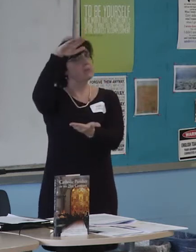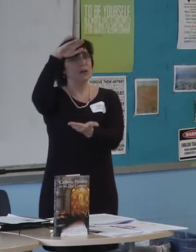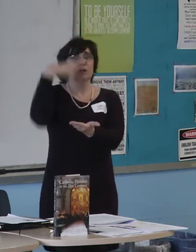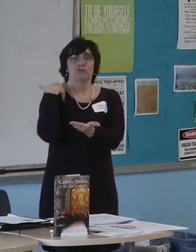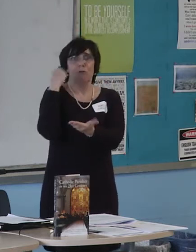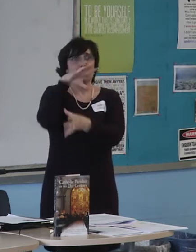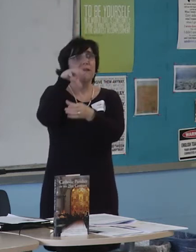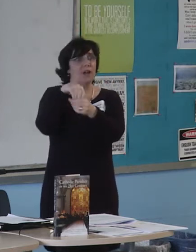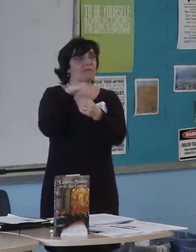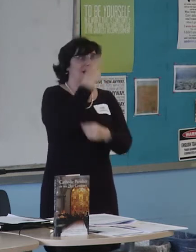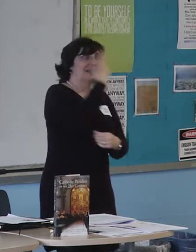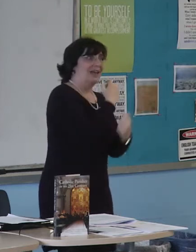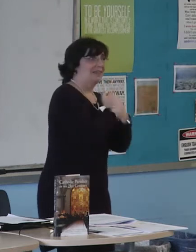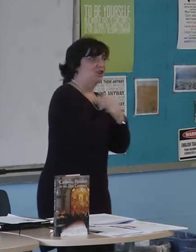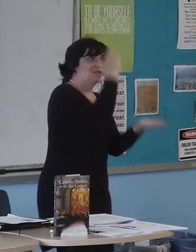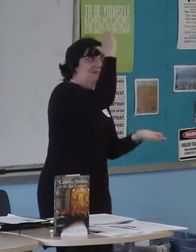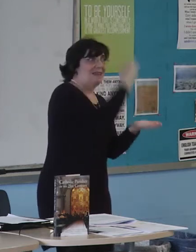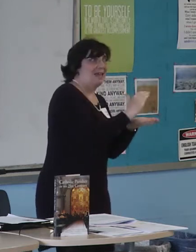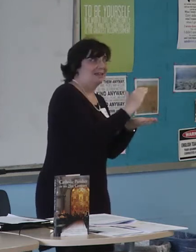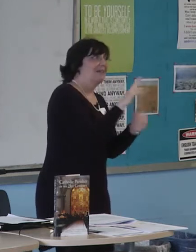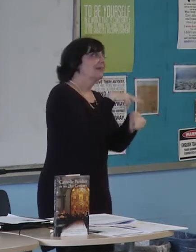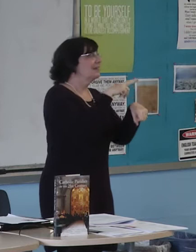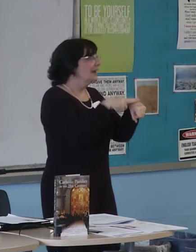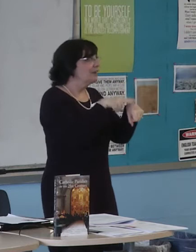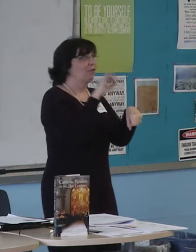Catholic Charities a little less so. Again, it's the nature of the organization, what